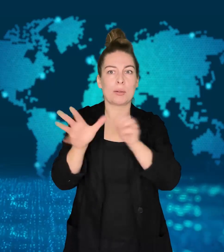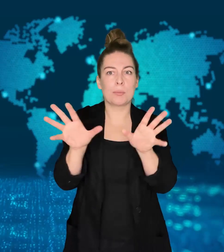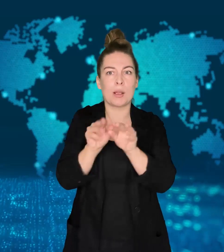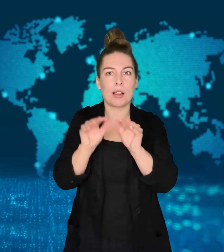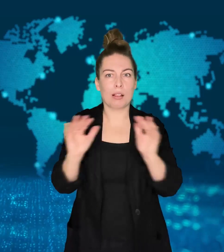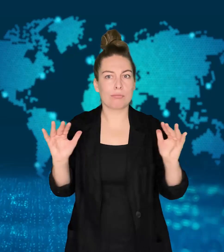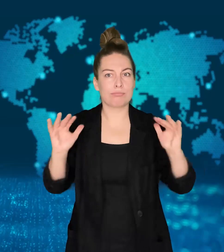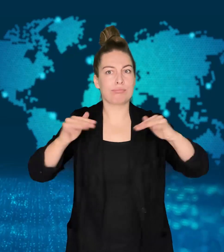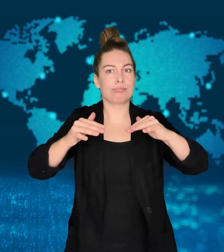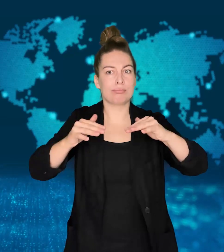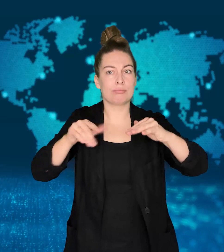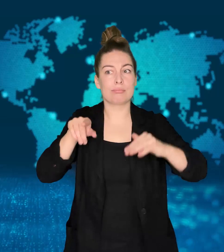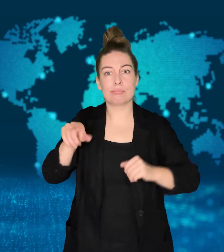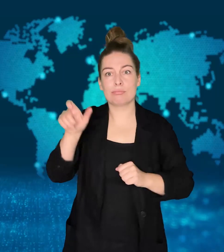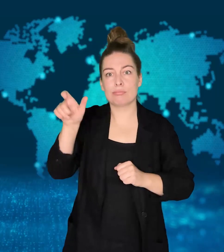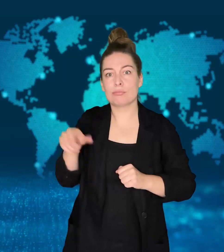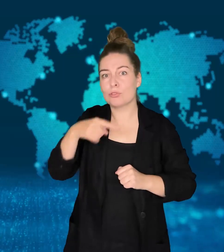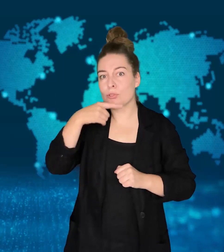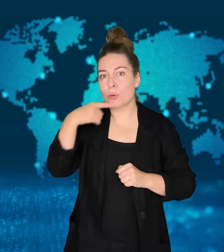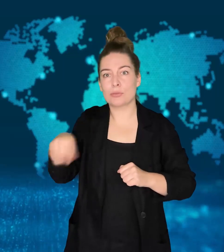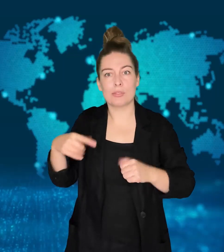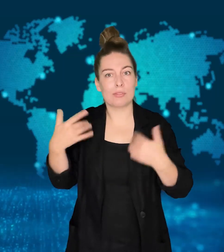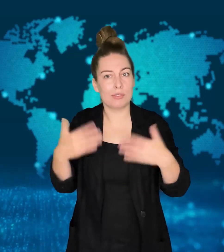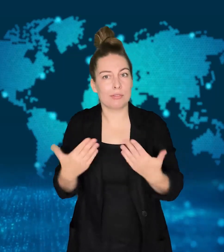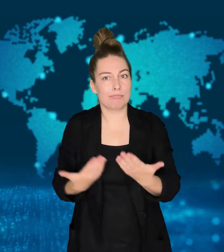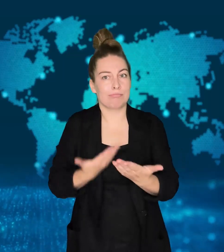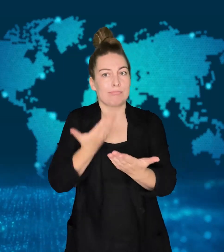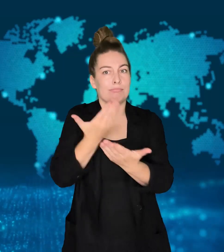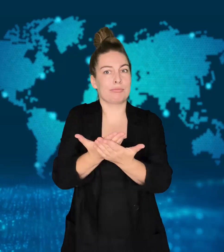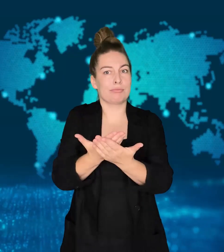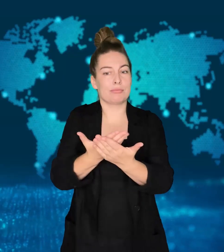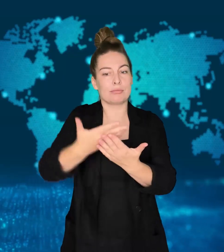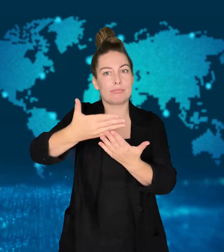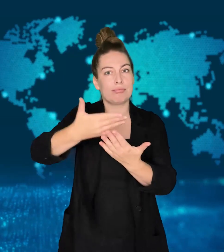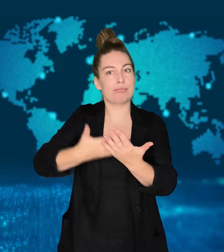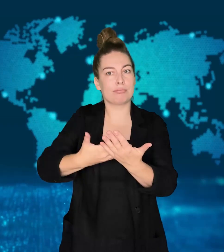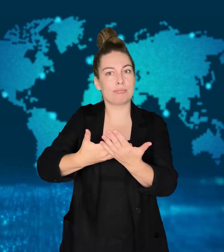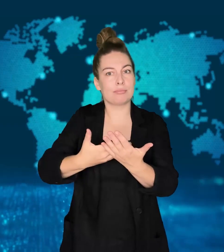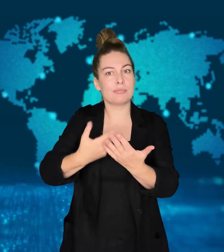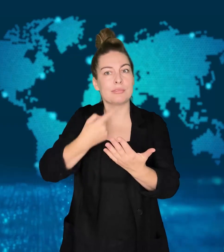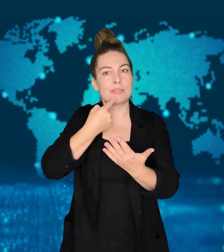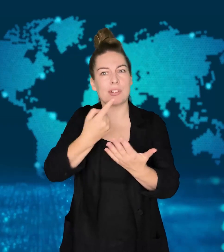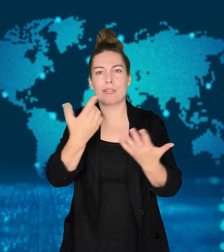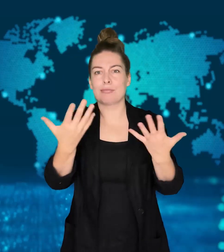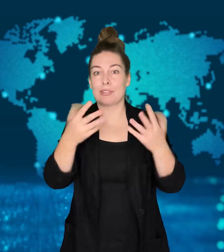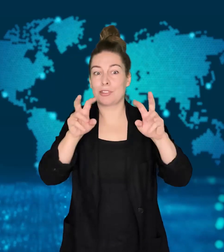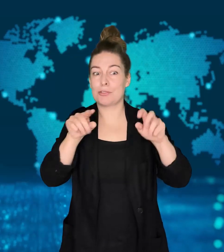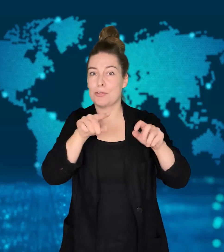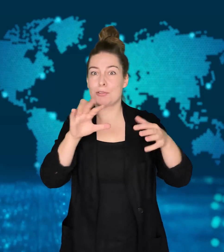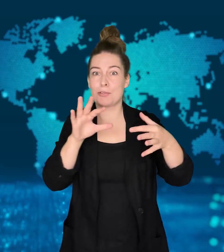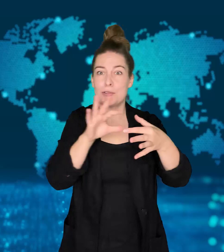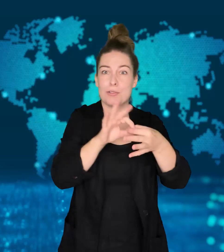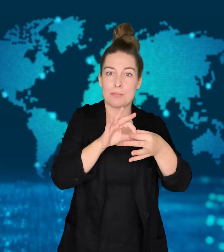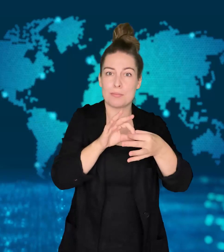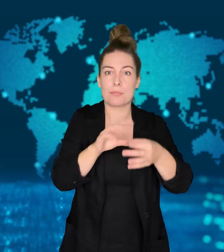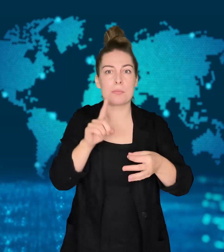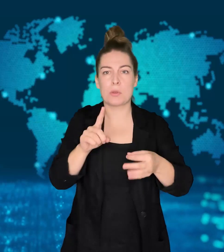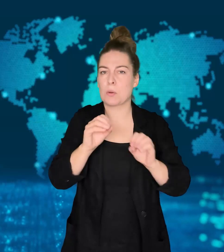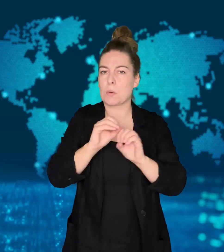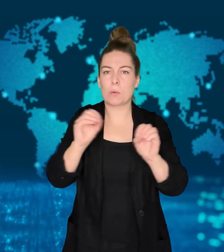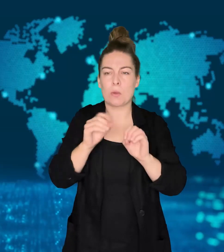Russia put forward a resolution at a UN Security Council meeting